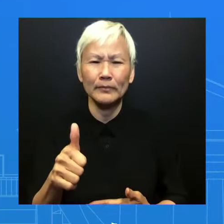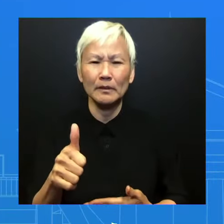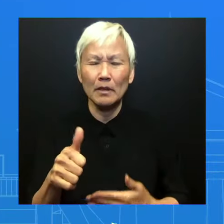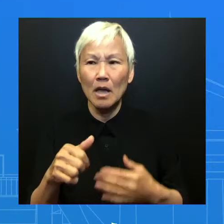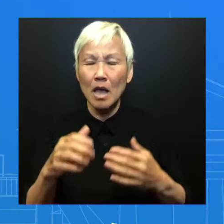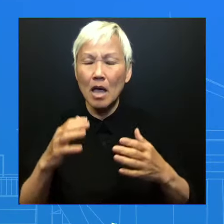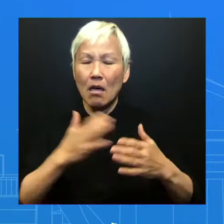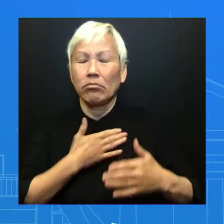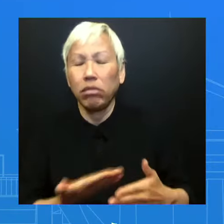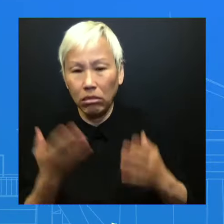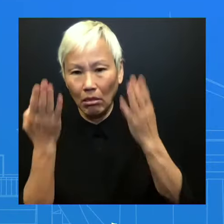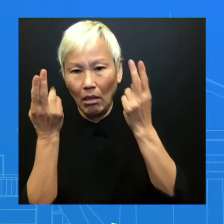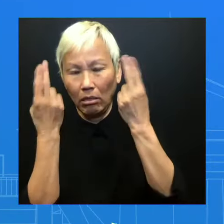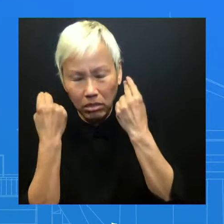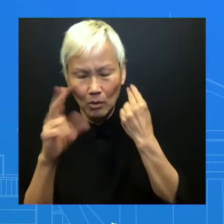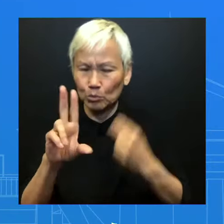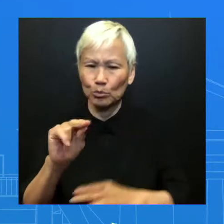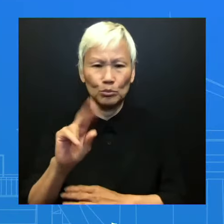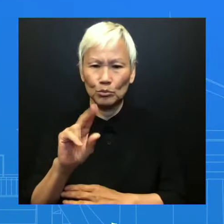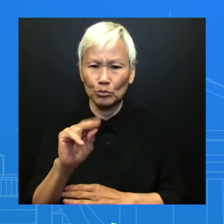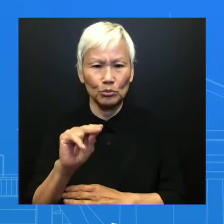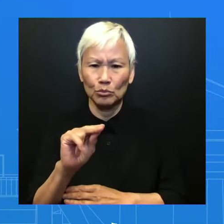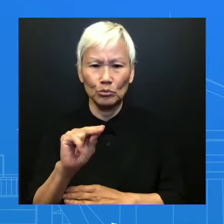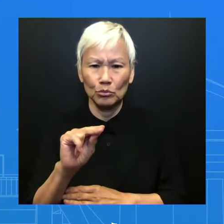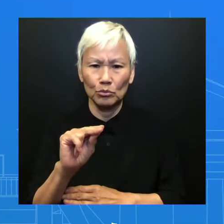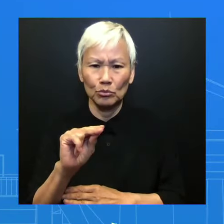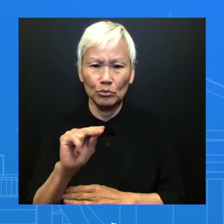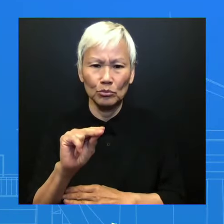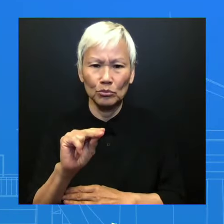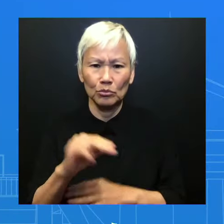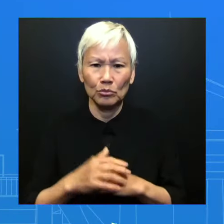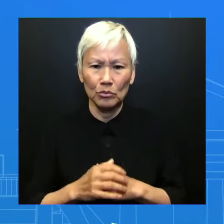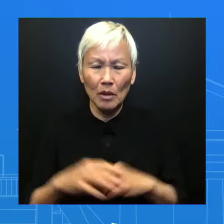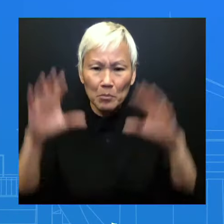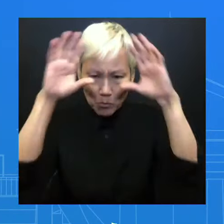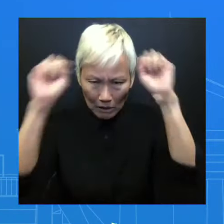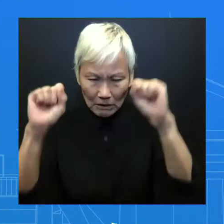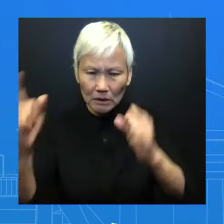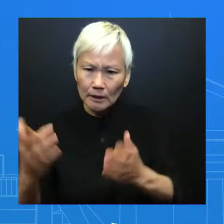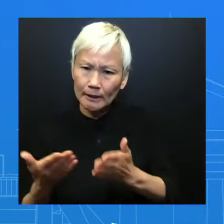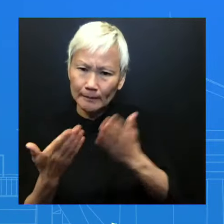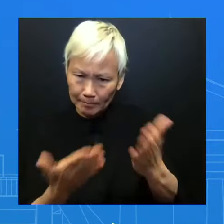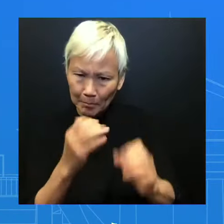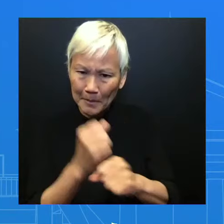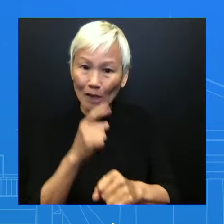which is why the President put -- put -- made sure to make that a priority in his March 9th budget